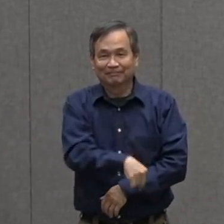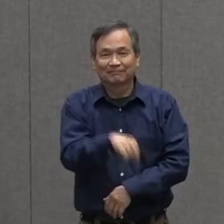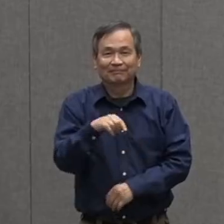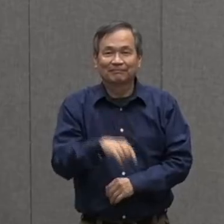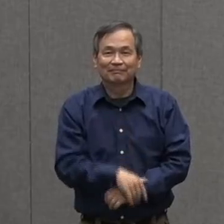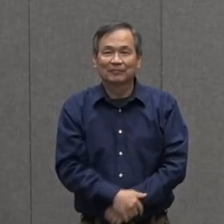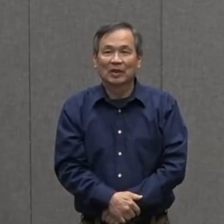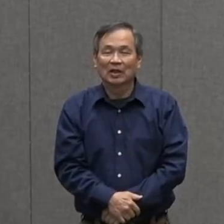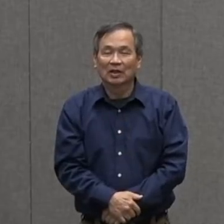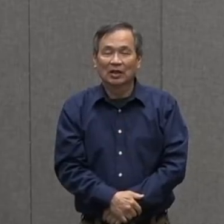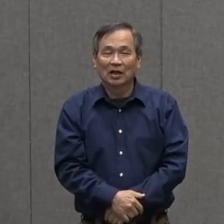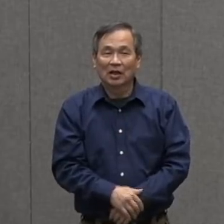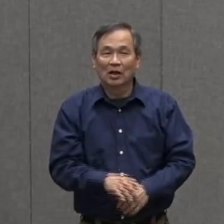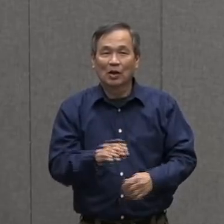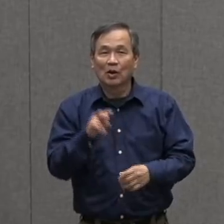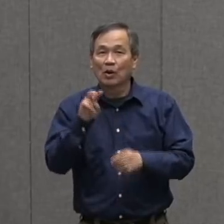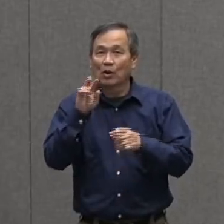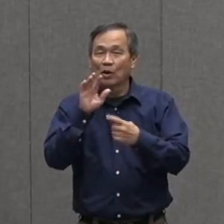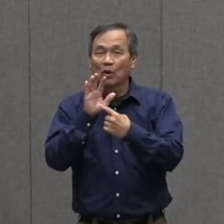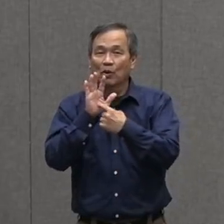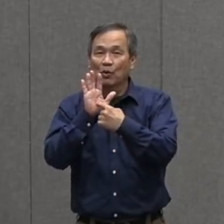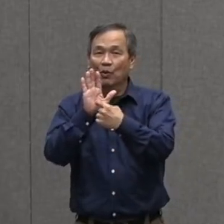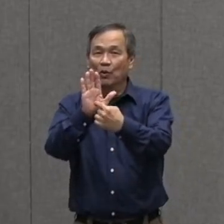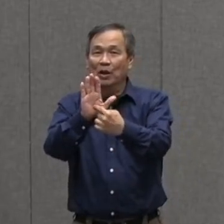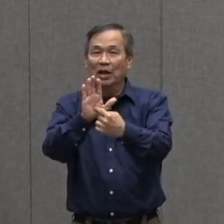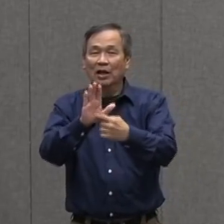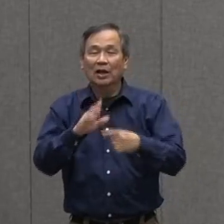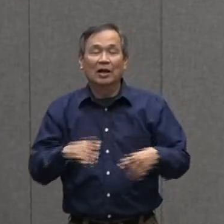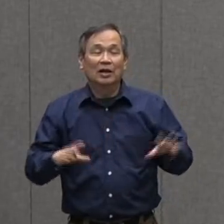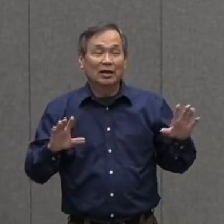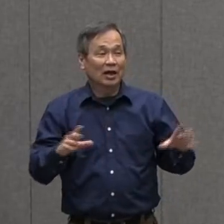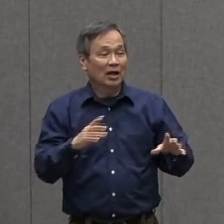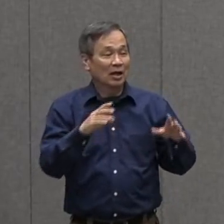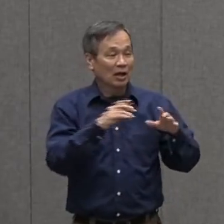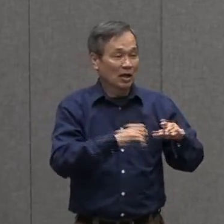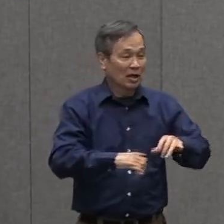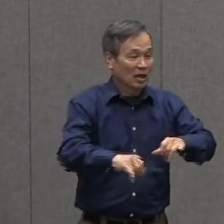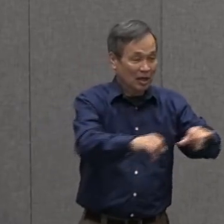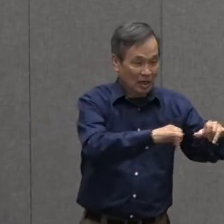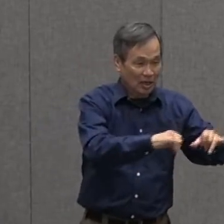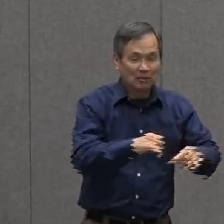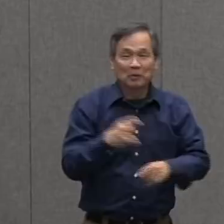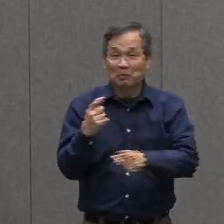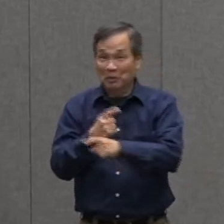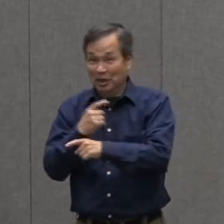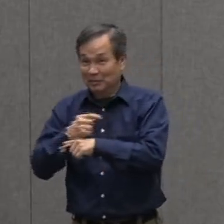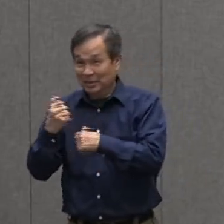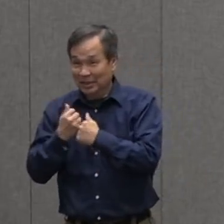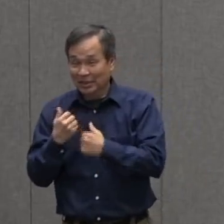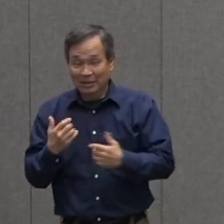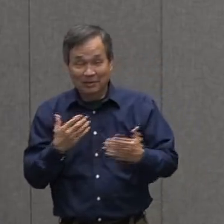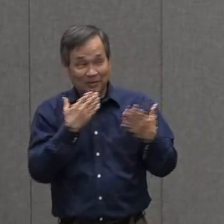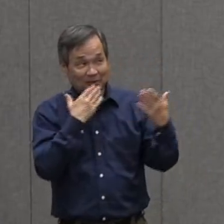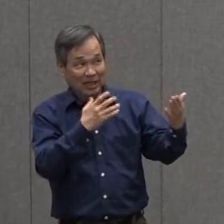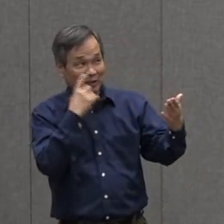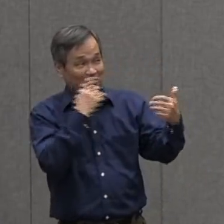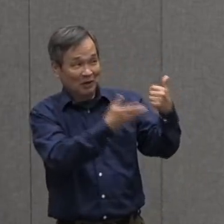Because we are going to play a common and proper noun game. Hi Mrs. Kay. Thank you for joining me.